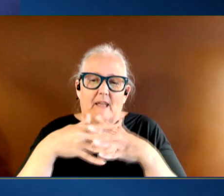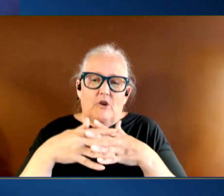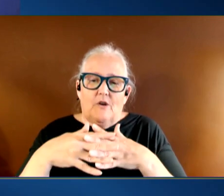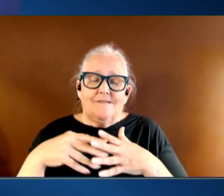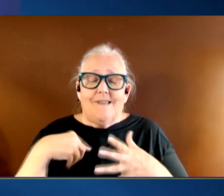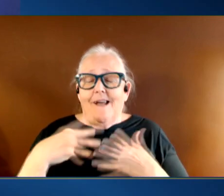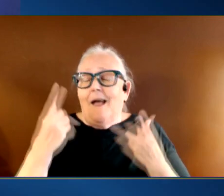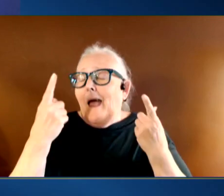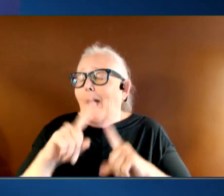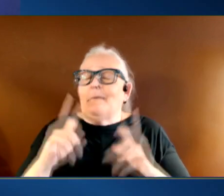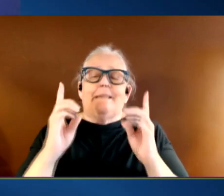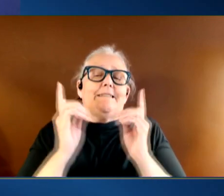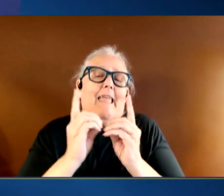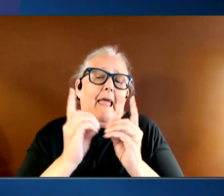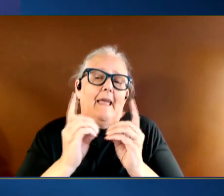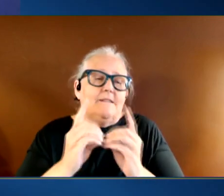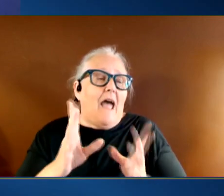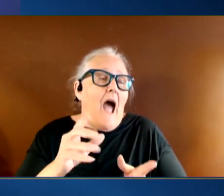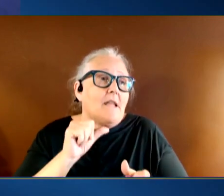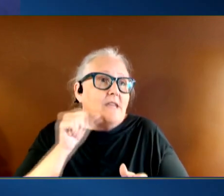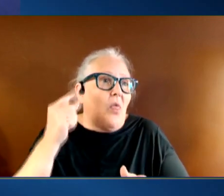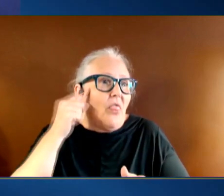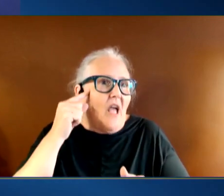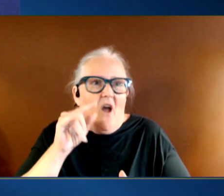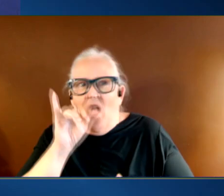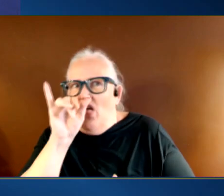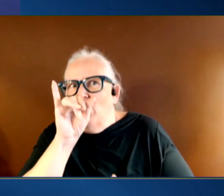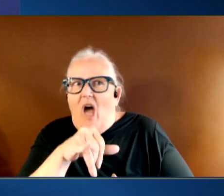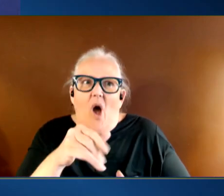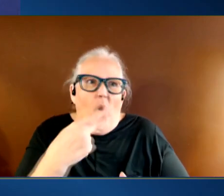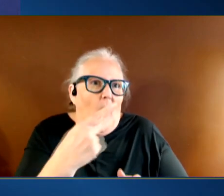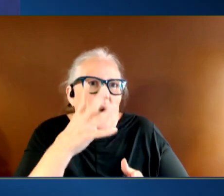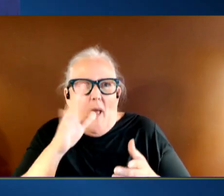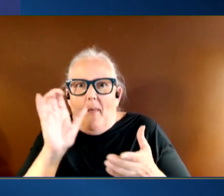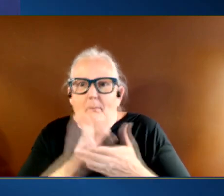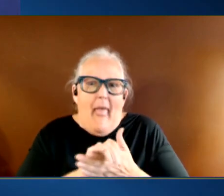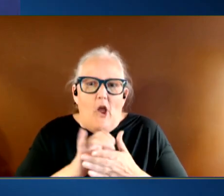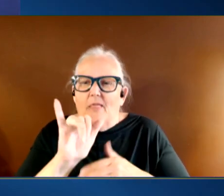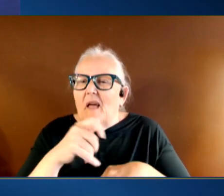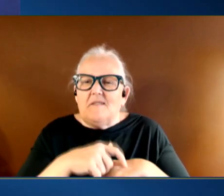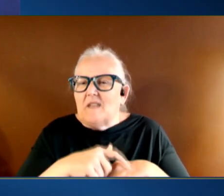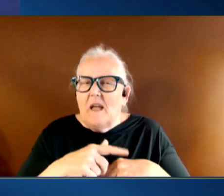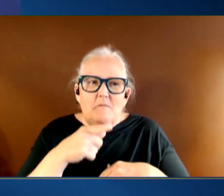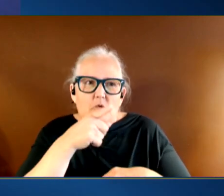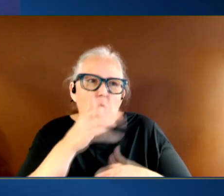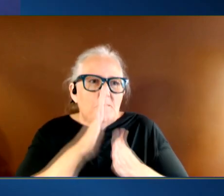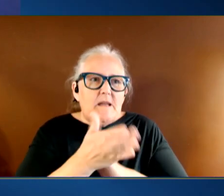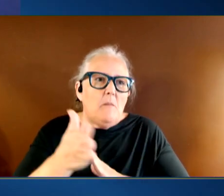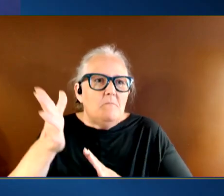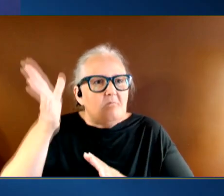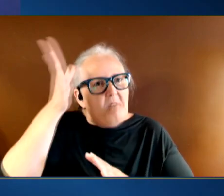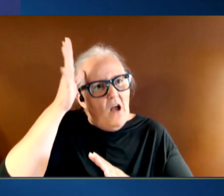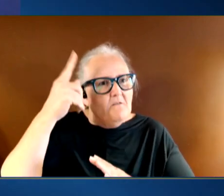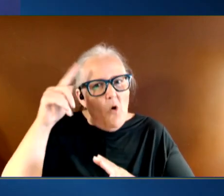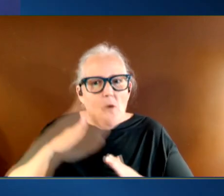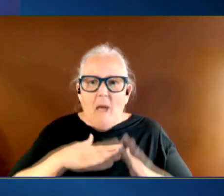not know that he was going to be my husband and the father of my children. And it's something,